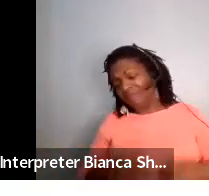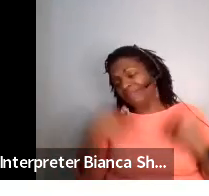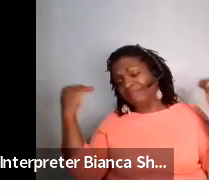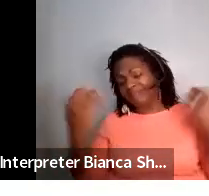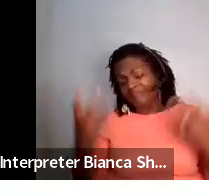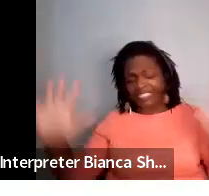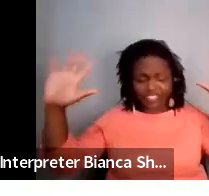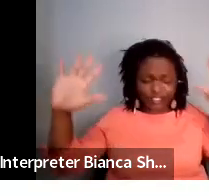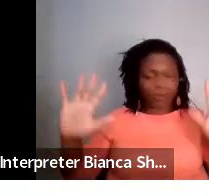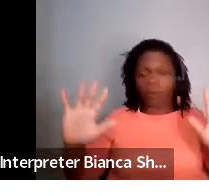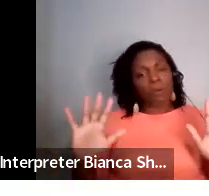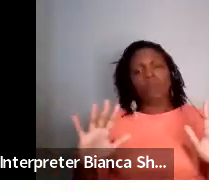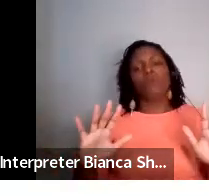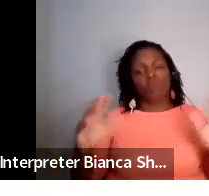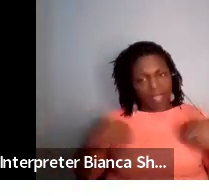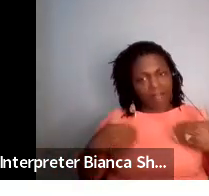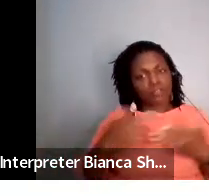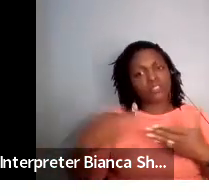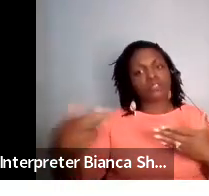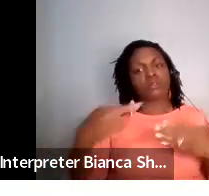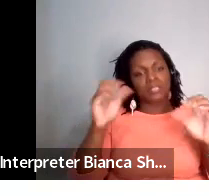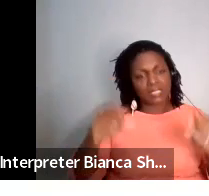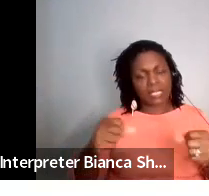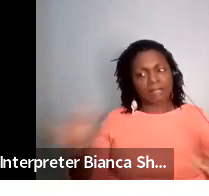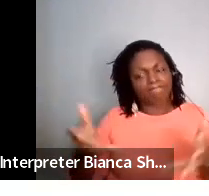So we encourage, anyone to access those and contact our office.